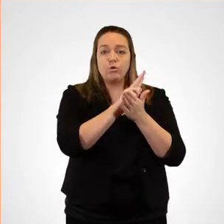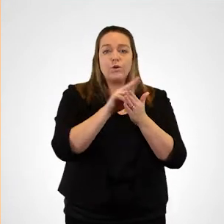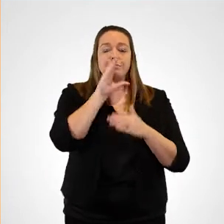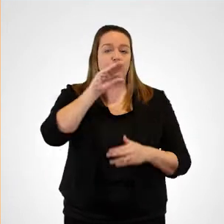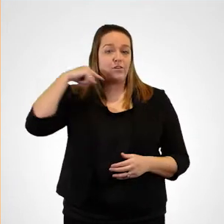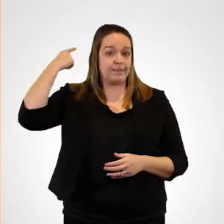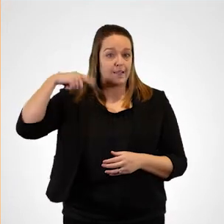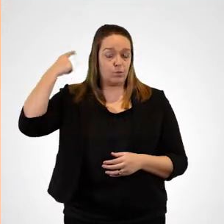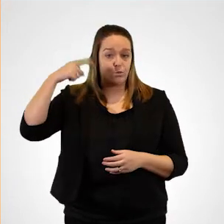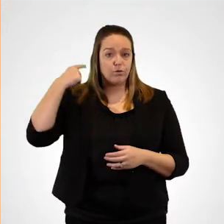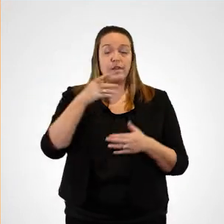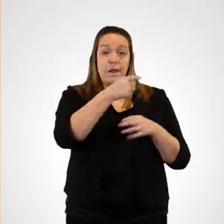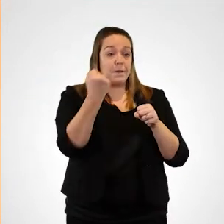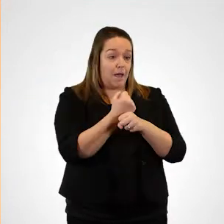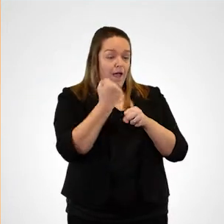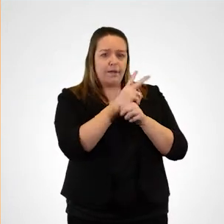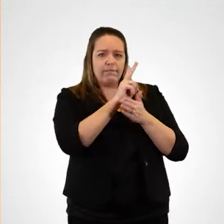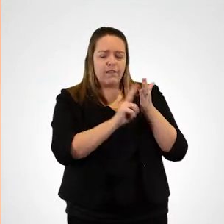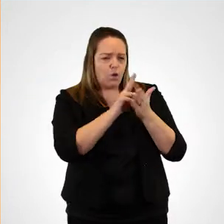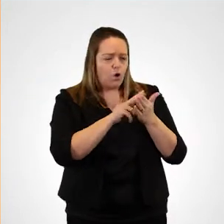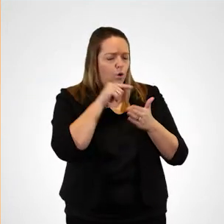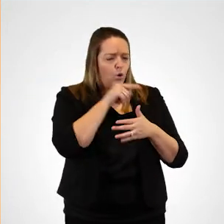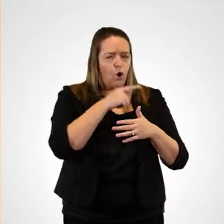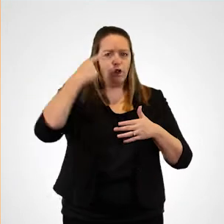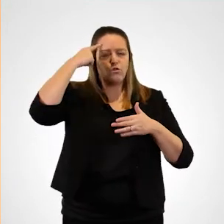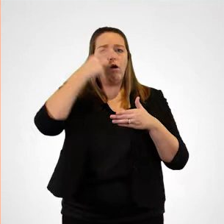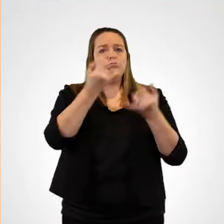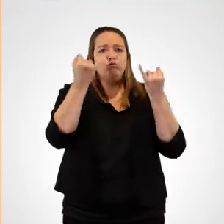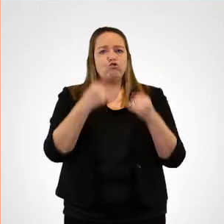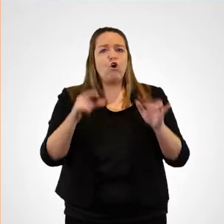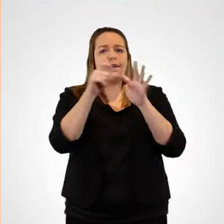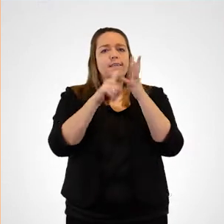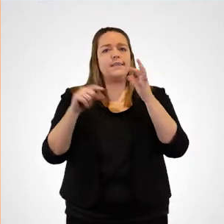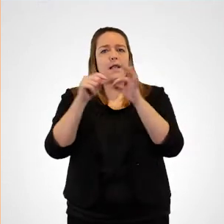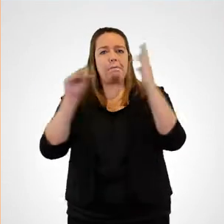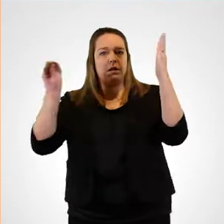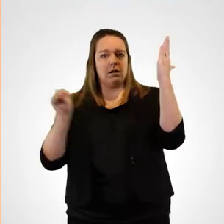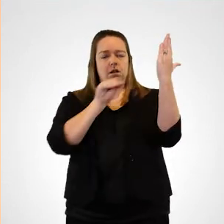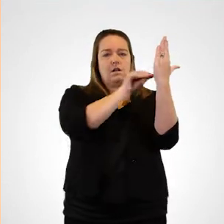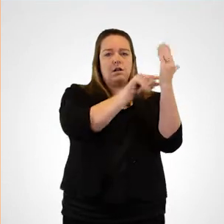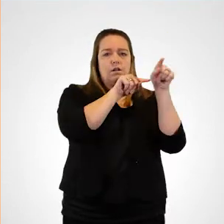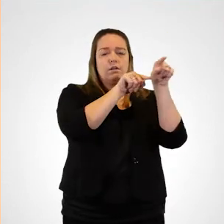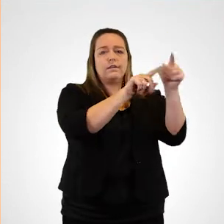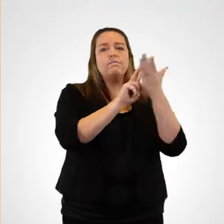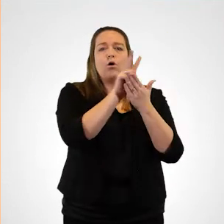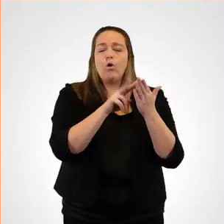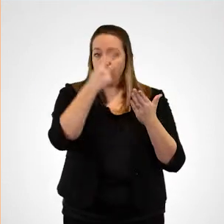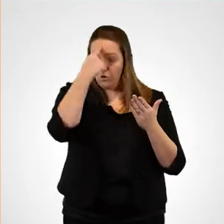and when they were producing these, they thought they'd somehow got the wrong bit of dubbing on to the videos.